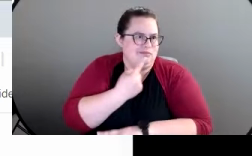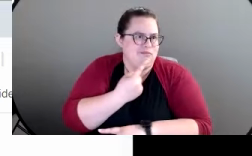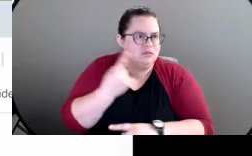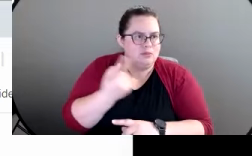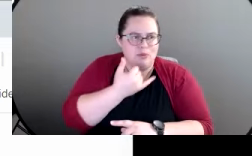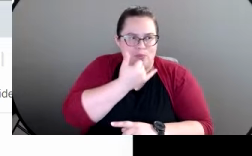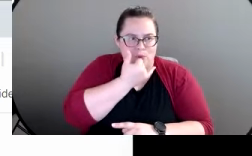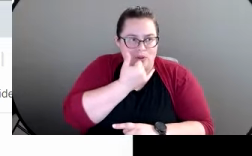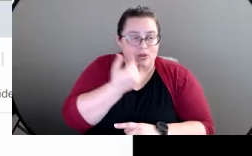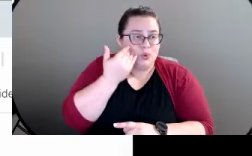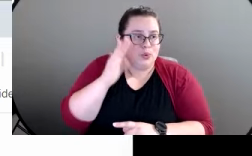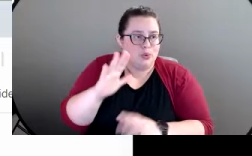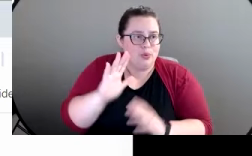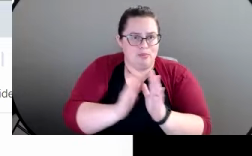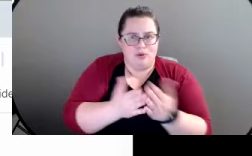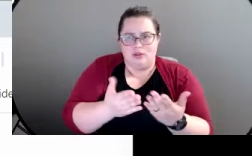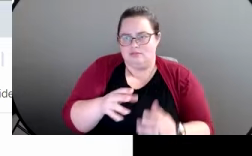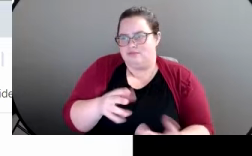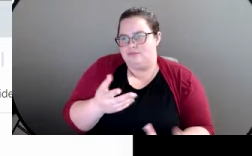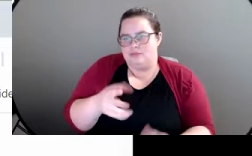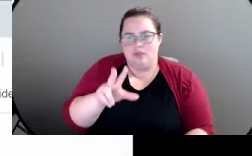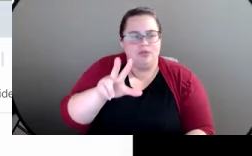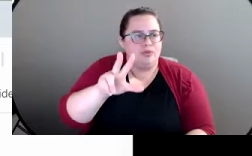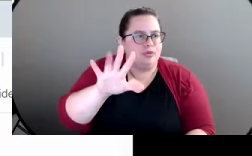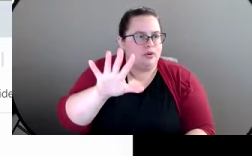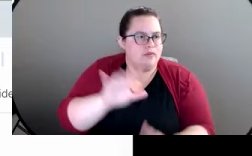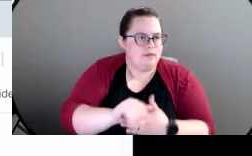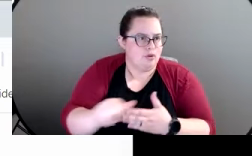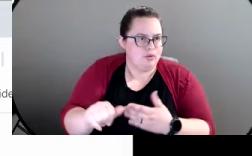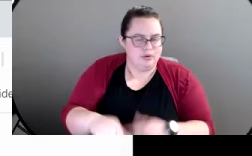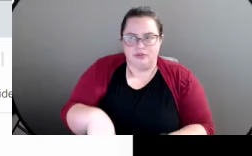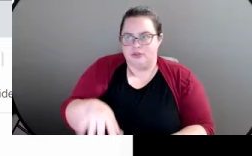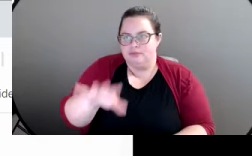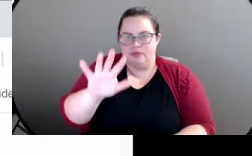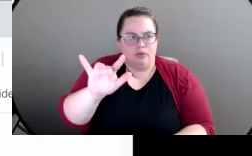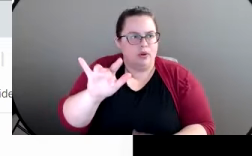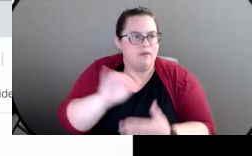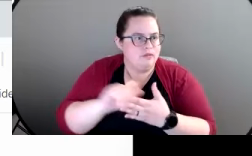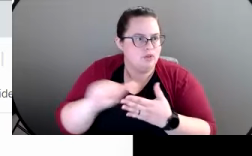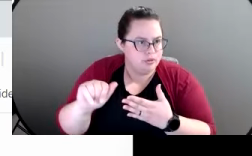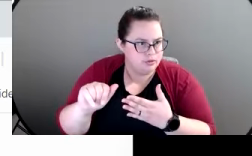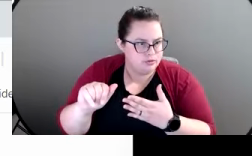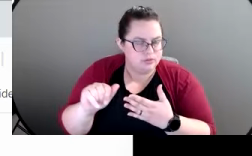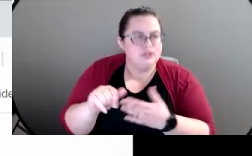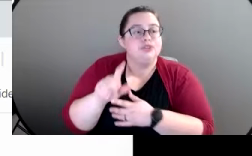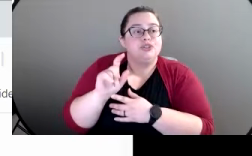your textbook is $35 or $25 or whatever, then you should see that